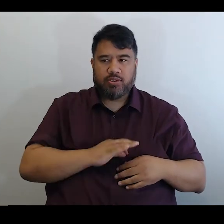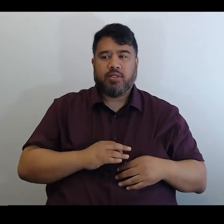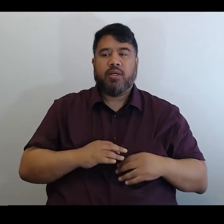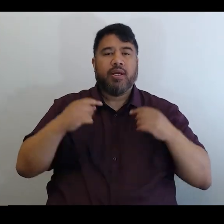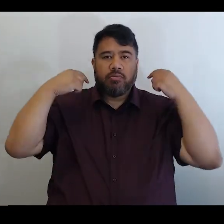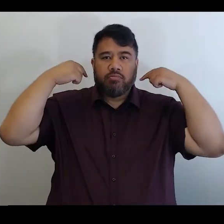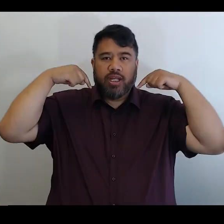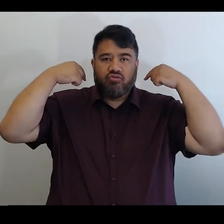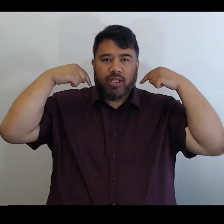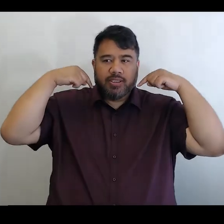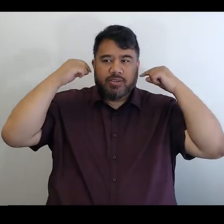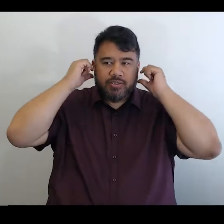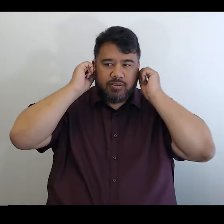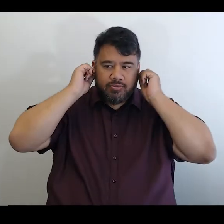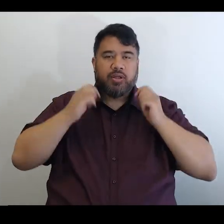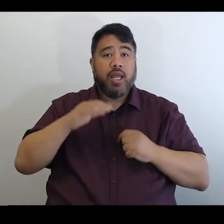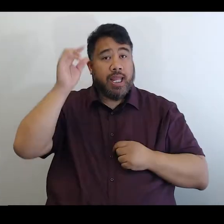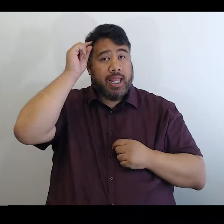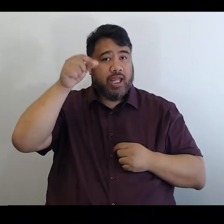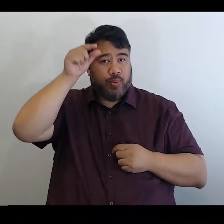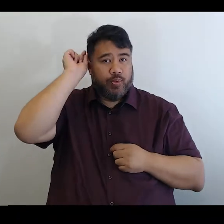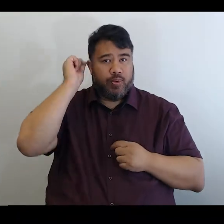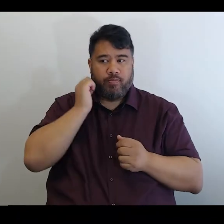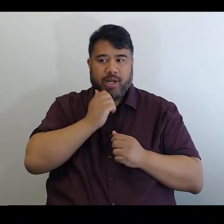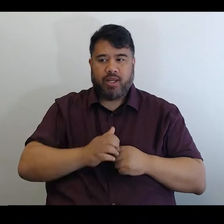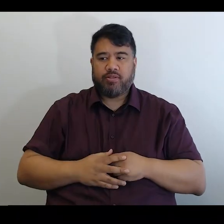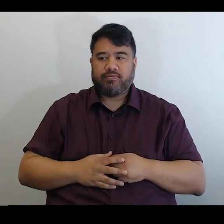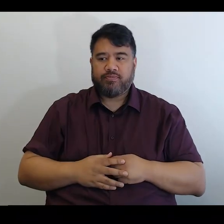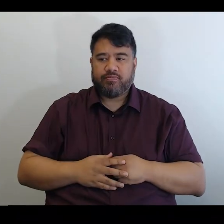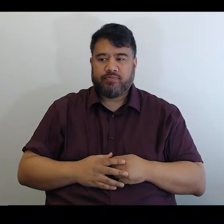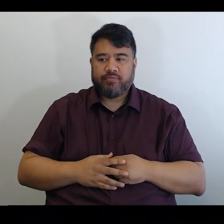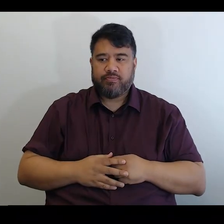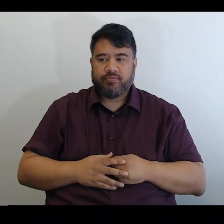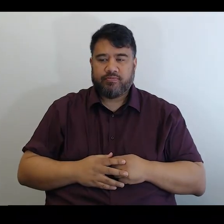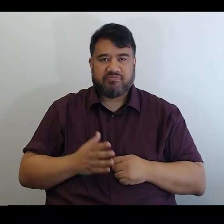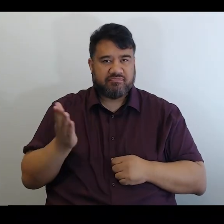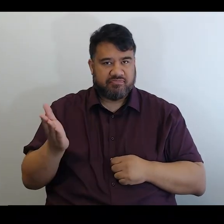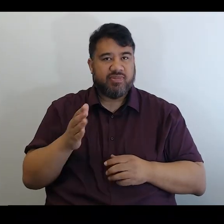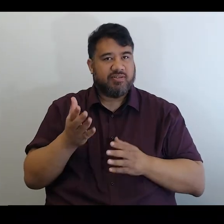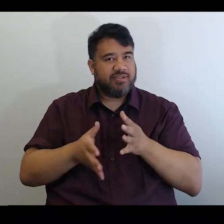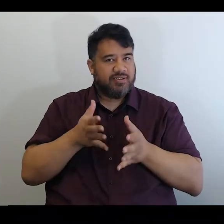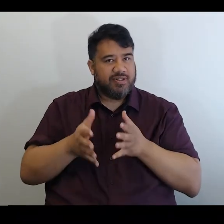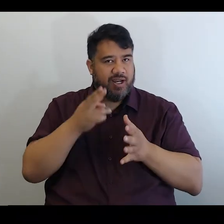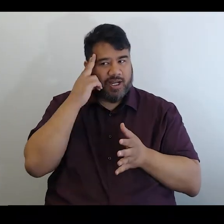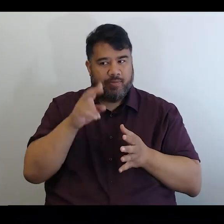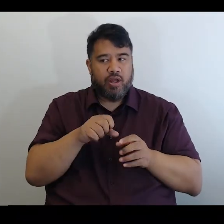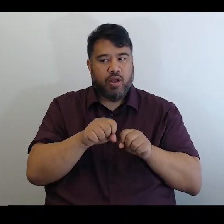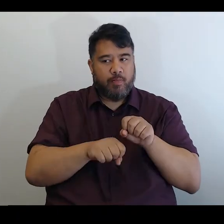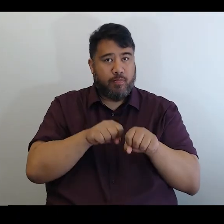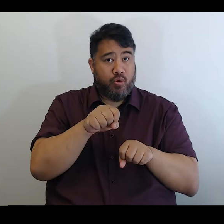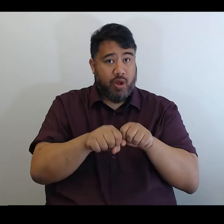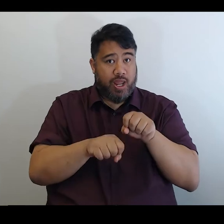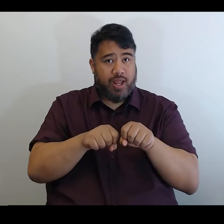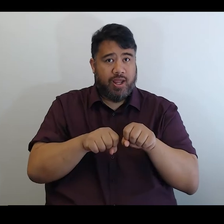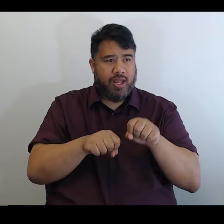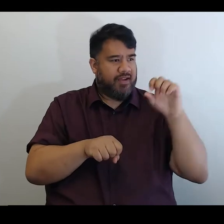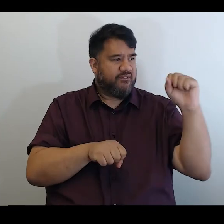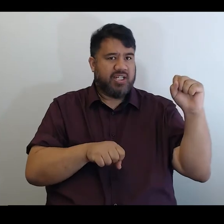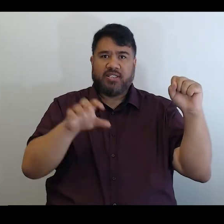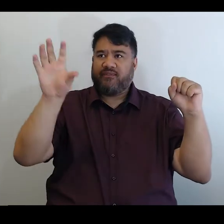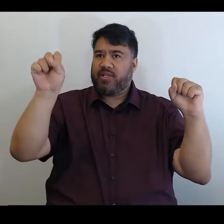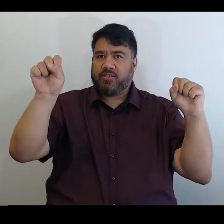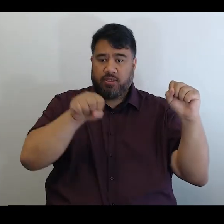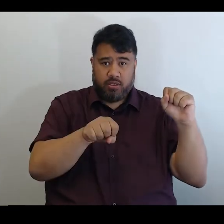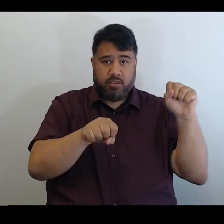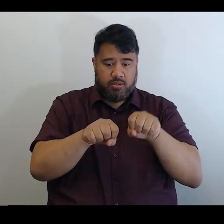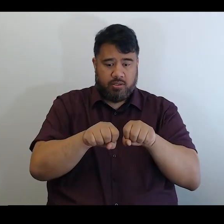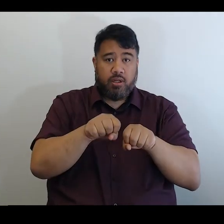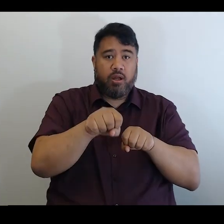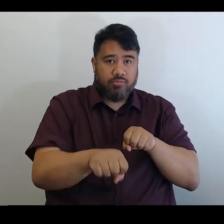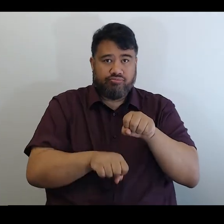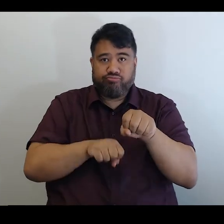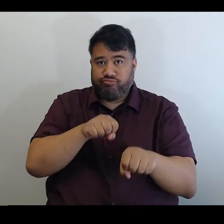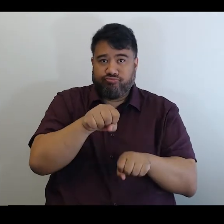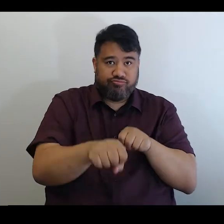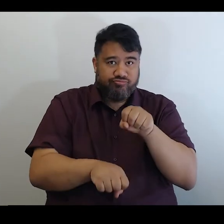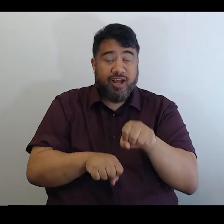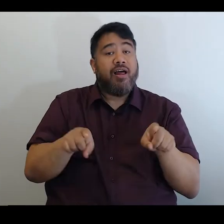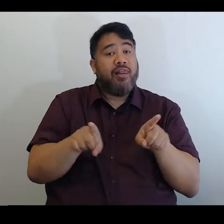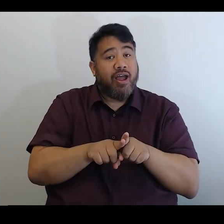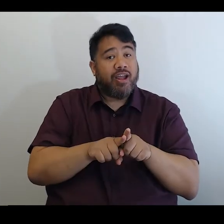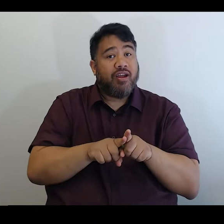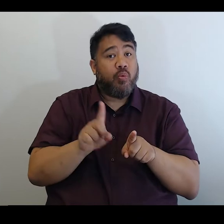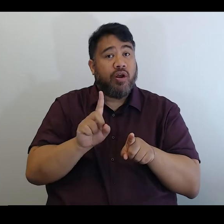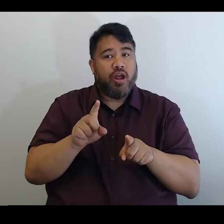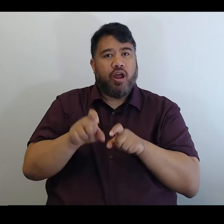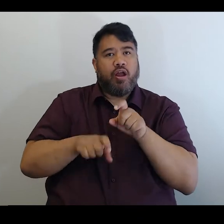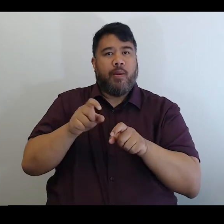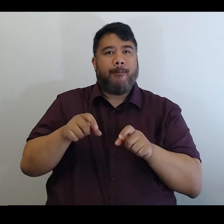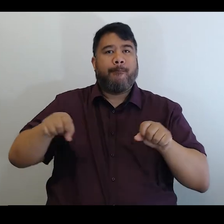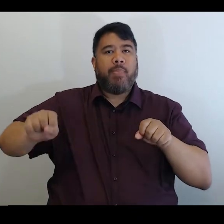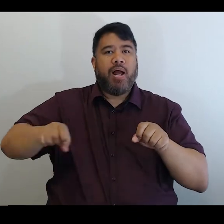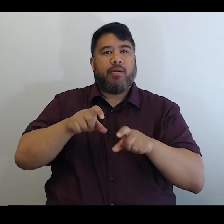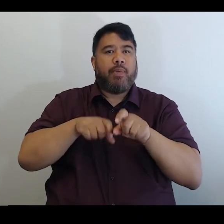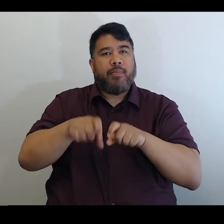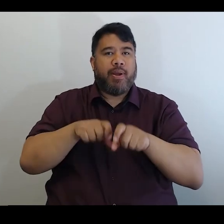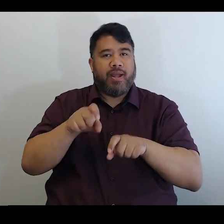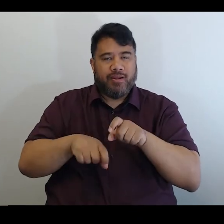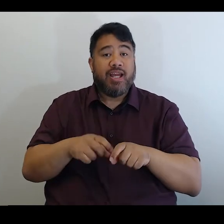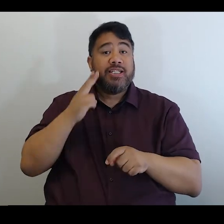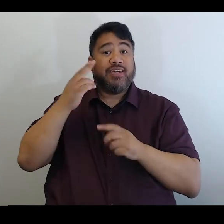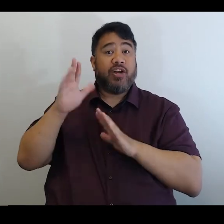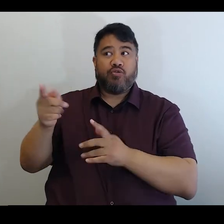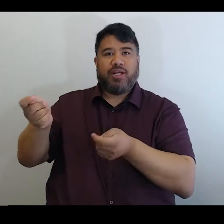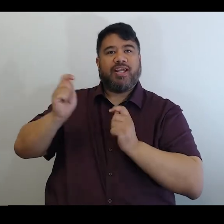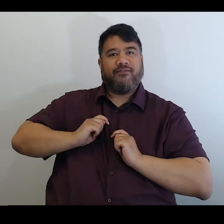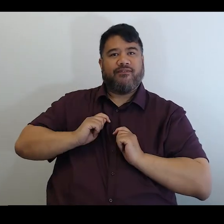My sign name is, I’ve got two fists, that are motioning the riding of a bike. It was gifted to me by Deaf Aotearoa as my sign name.